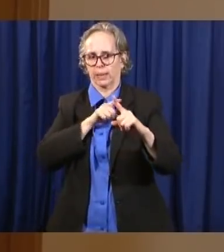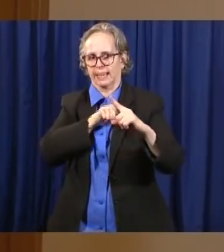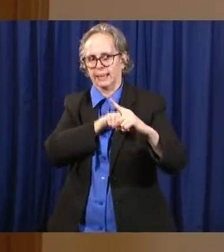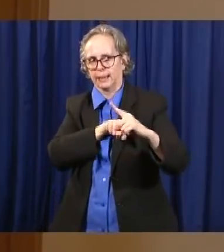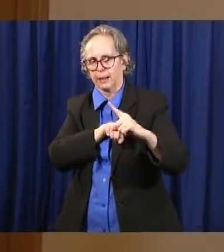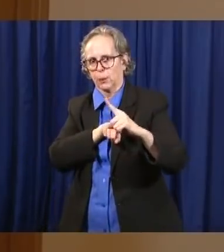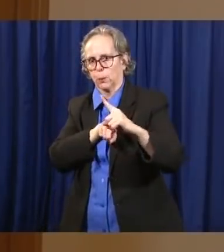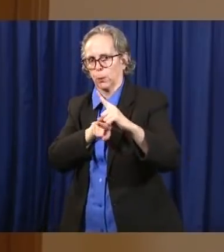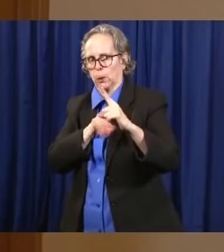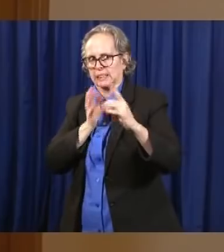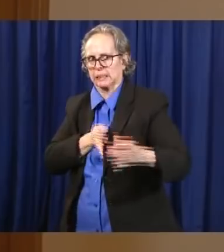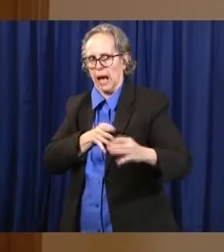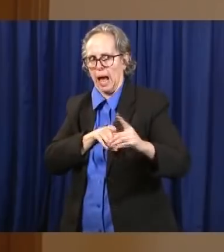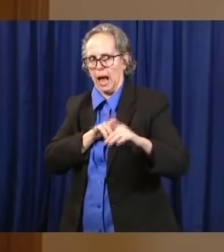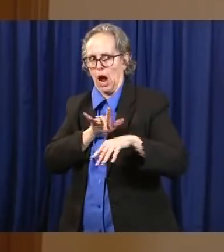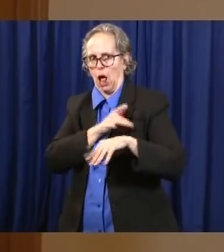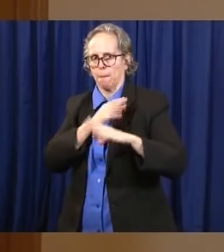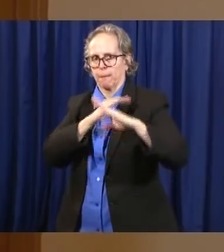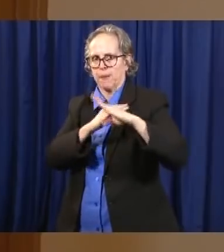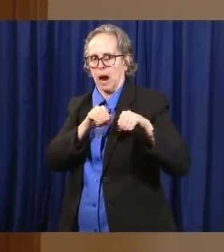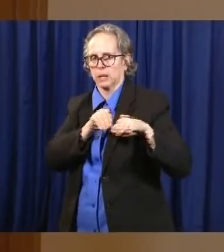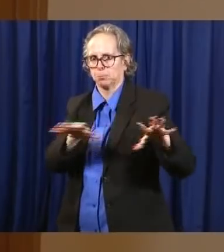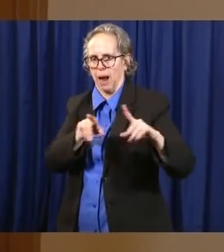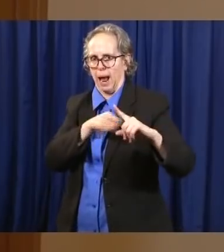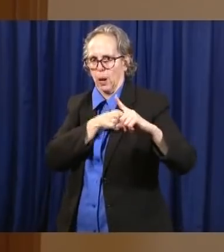AND THEY ARE JUST A LITTLE BIT